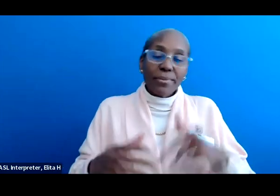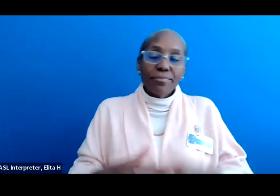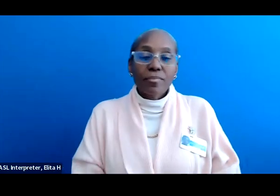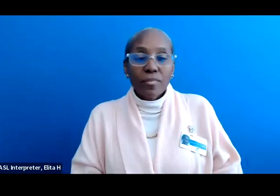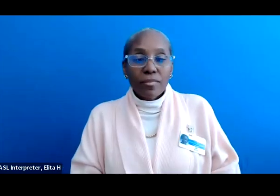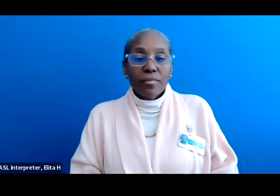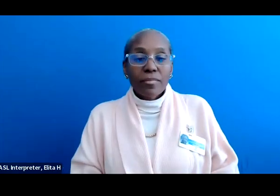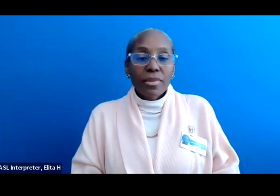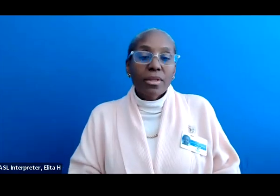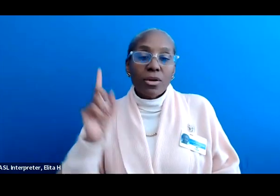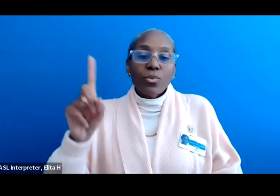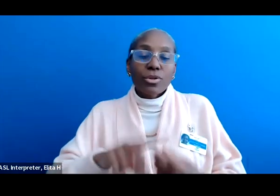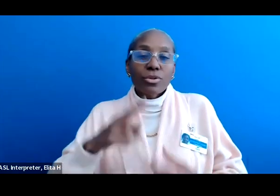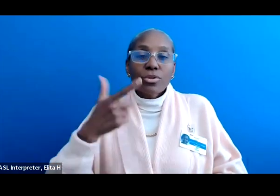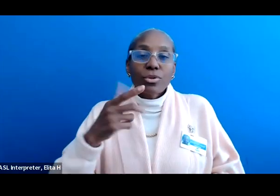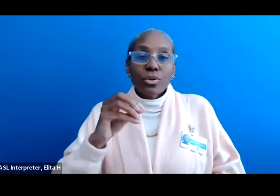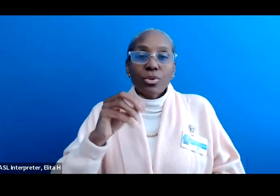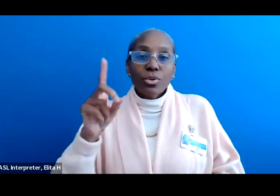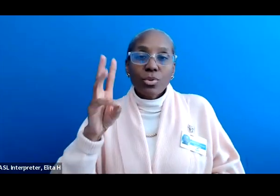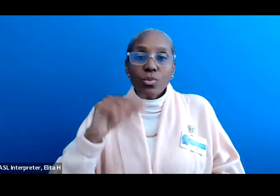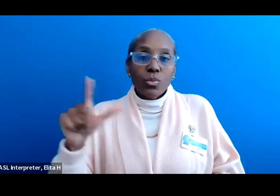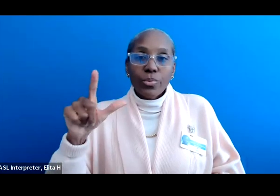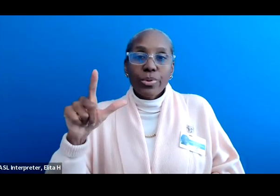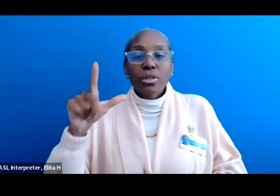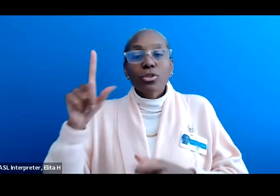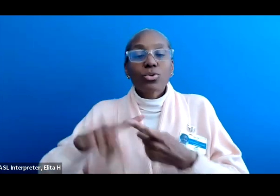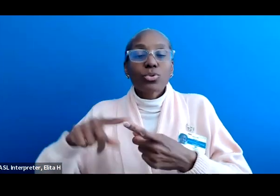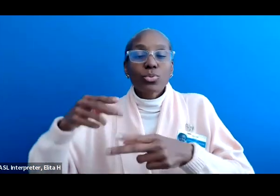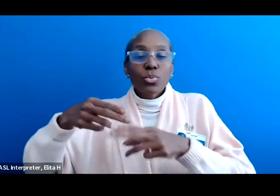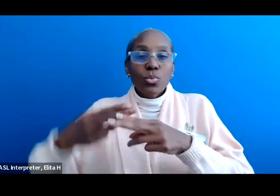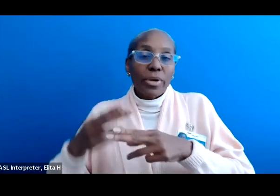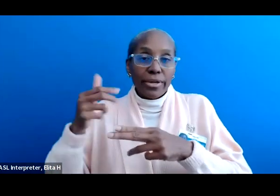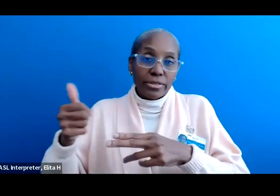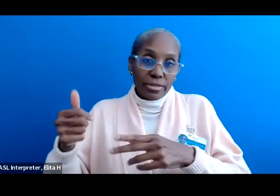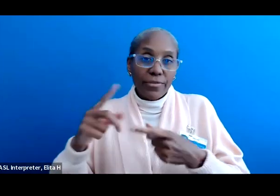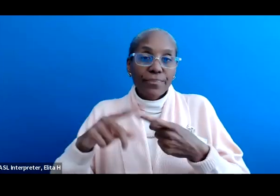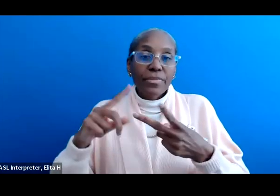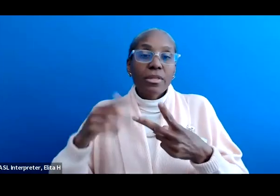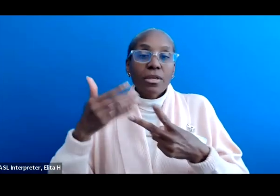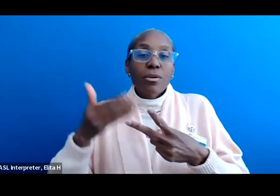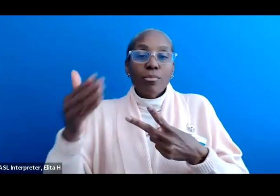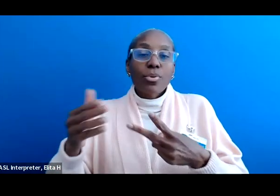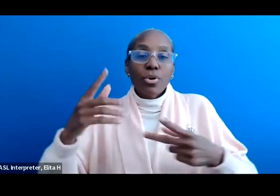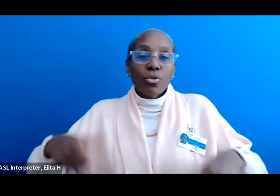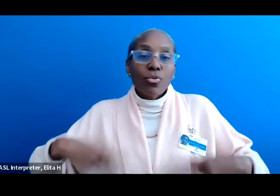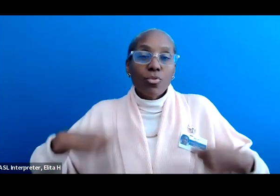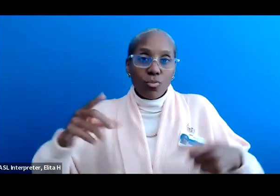She went to a Goodwill Outlet to weigh herself. She also bought a roll-on at home scale.